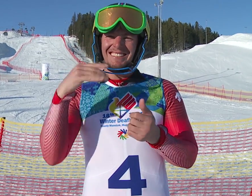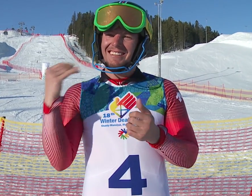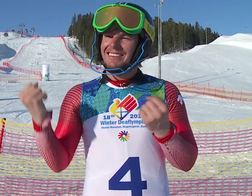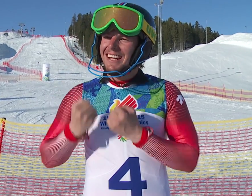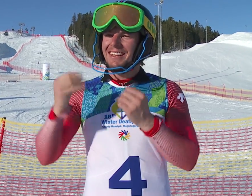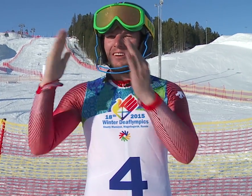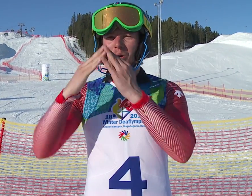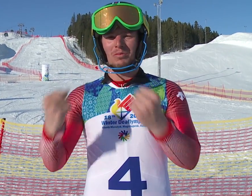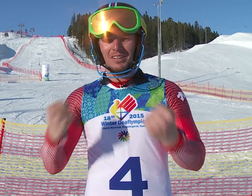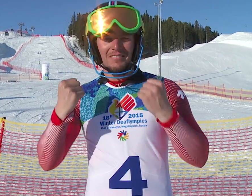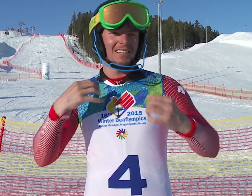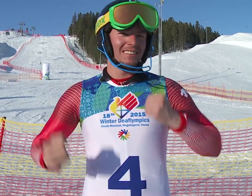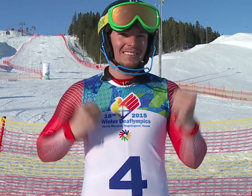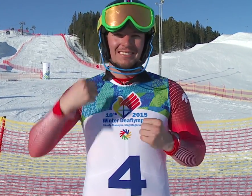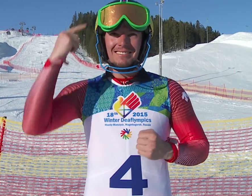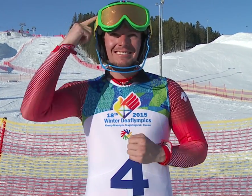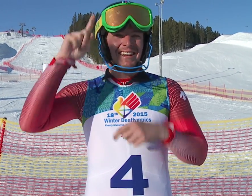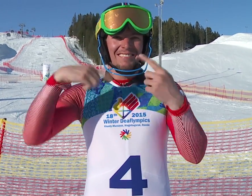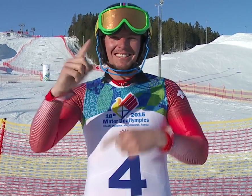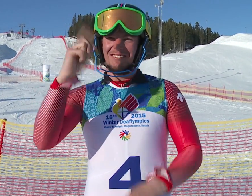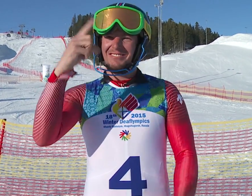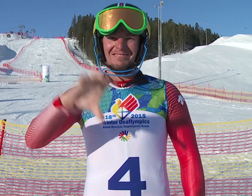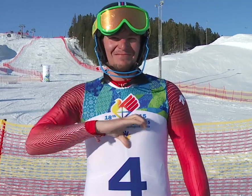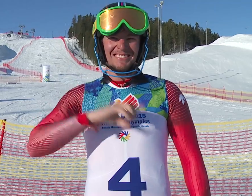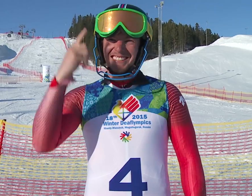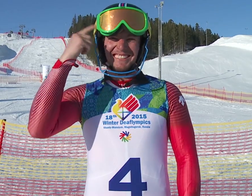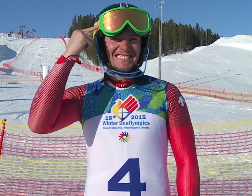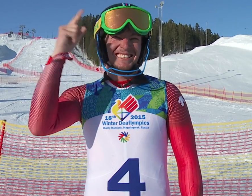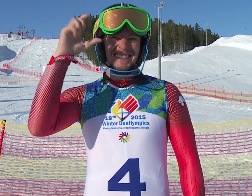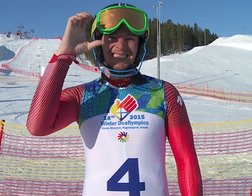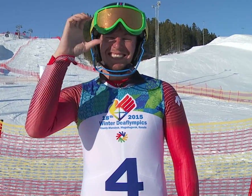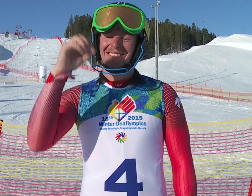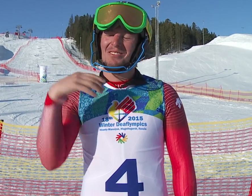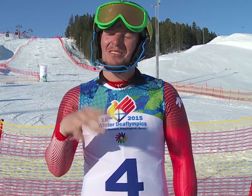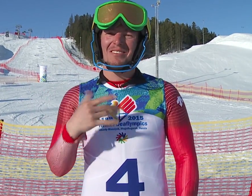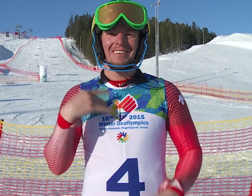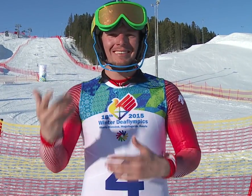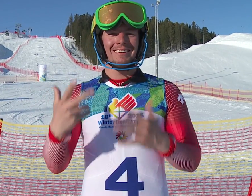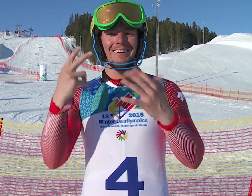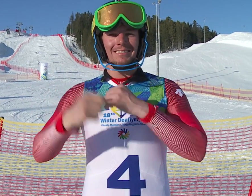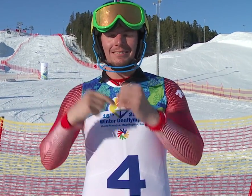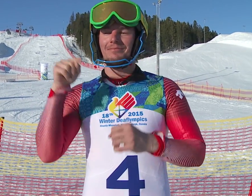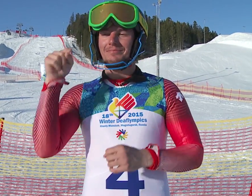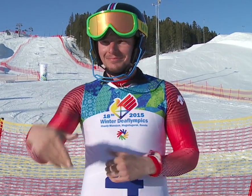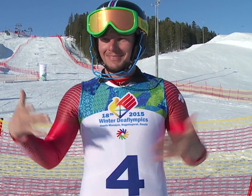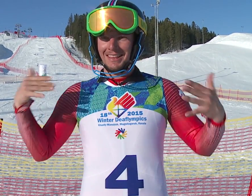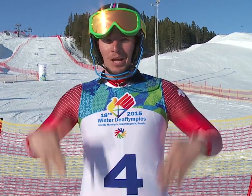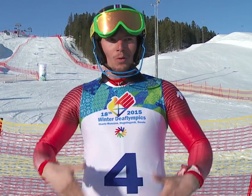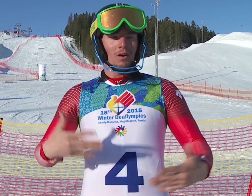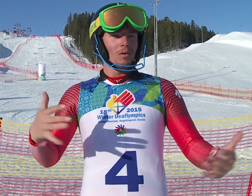Wherever I trained, even at home, my mind was always set on winning the gold medal. Placing first was the only option. Whew! 8 years. And now, I'm here!